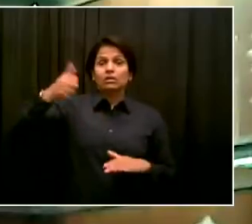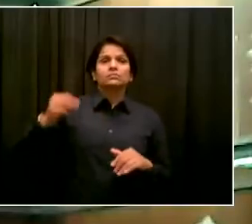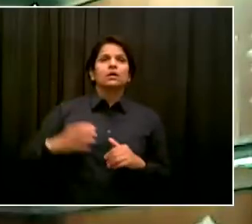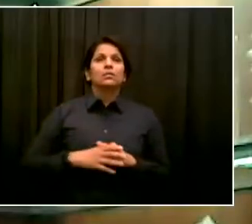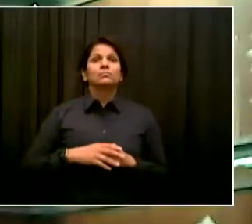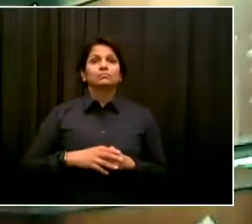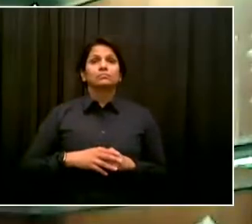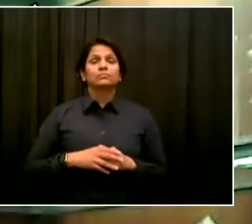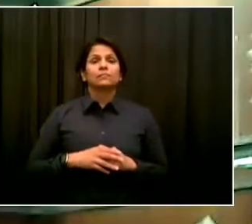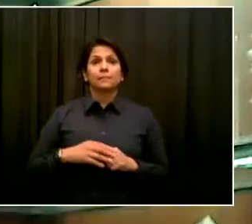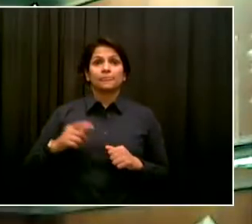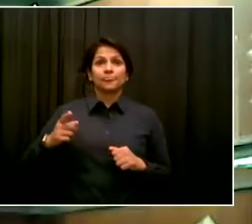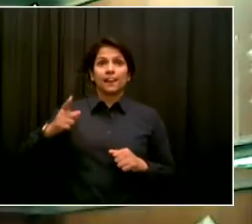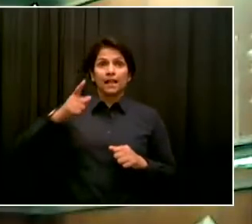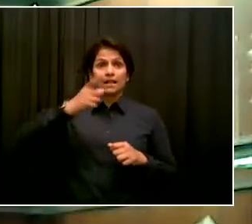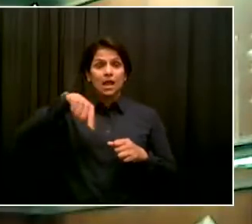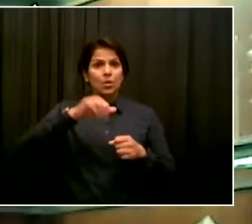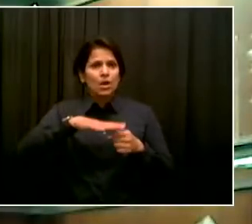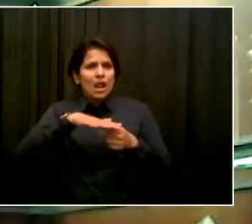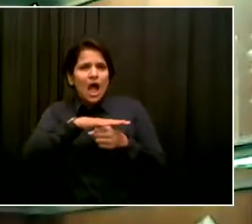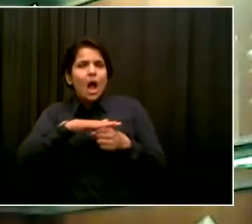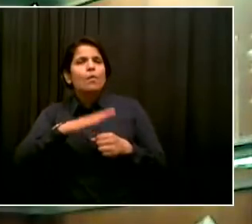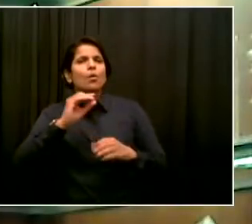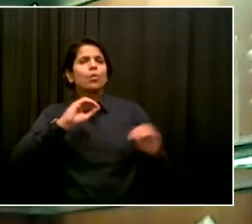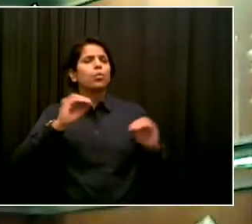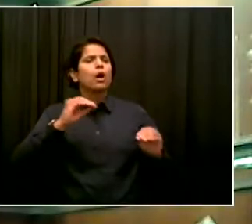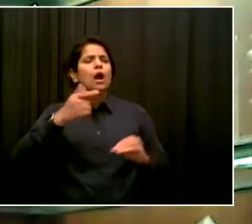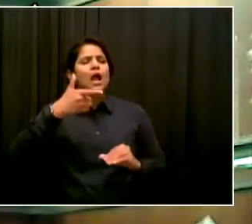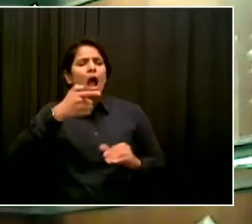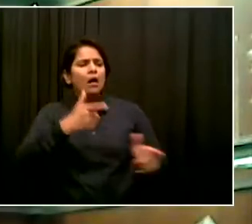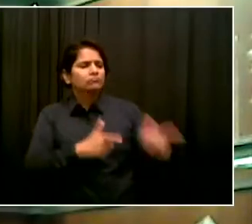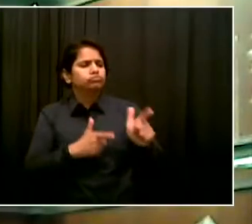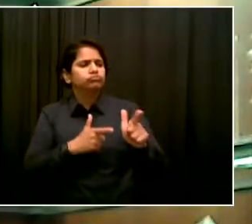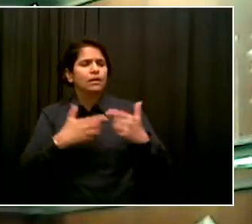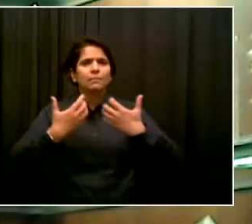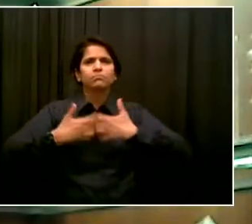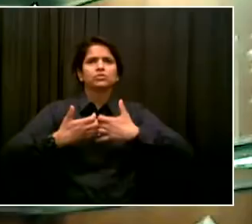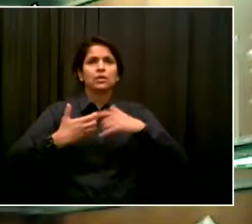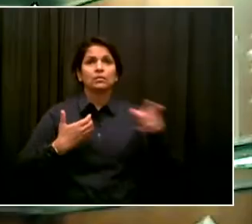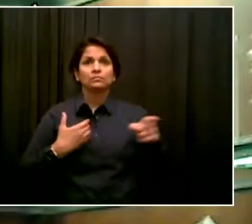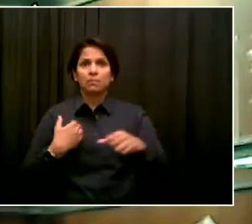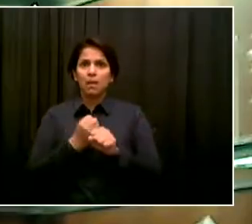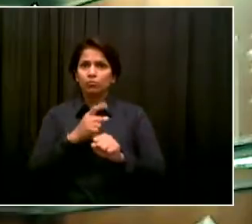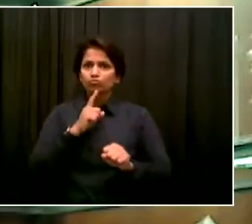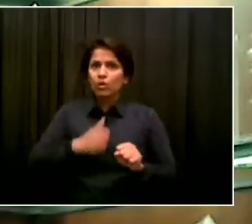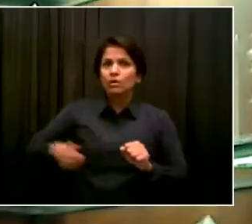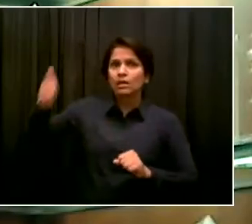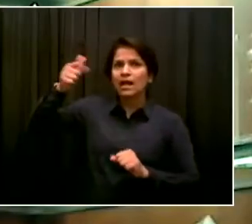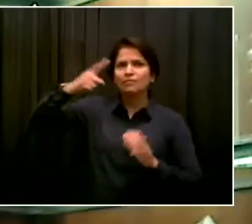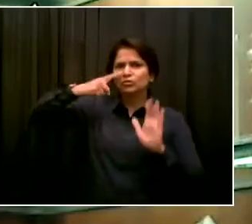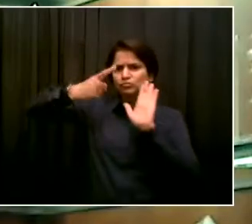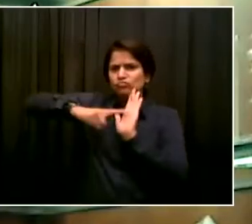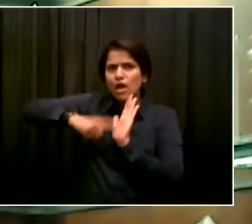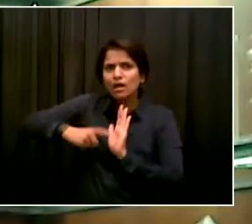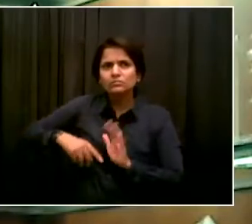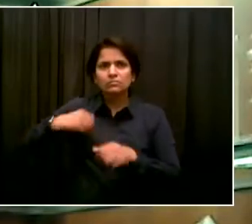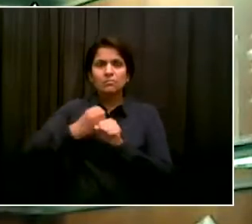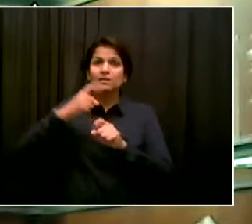I ALSO WANT TO MENTION THAT YOU ALLUDED TO CONGRESS, THERE ARE NO GUN